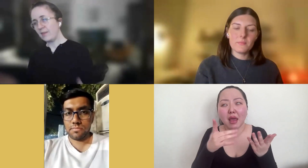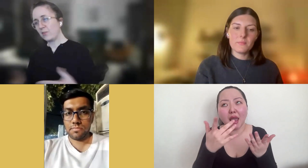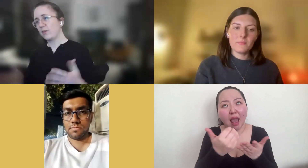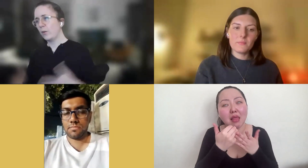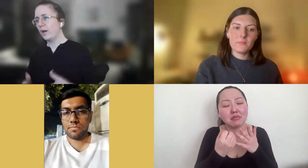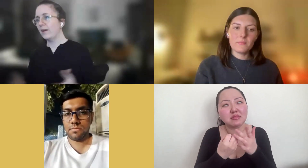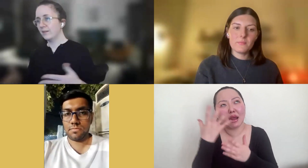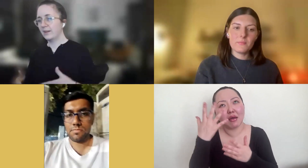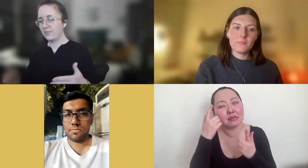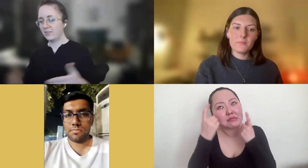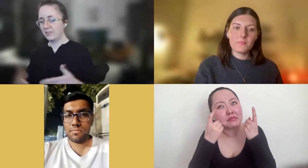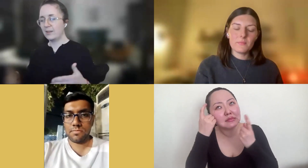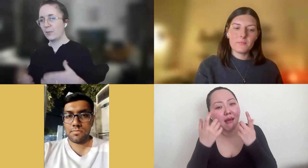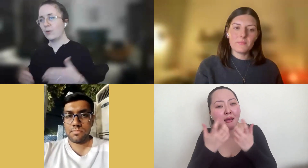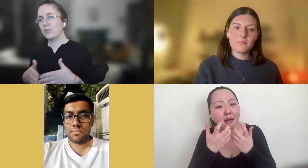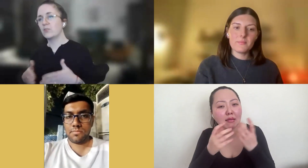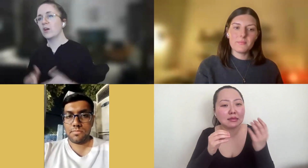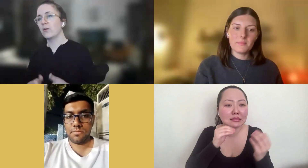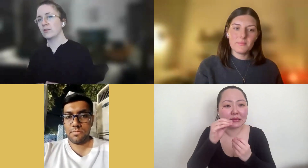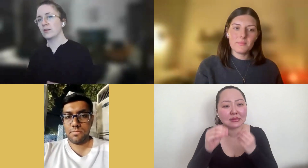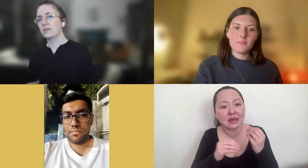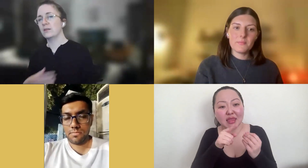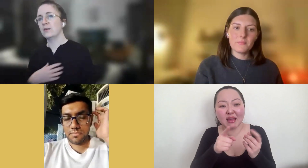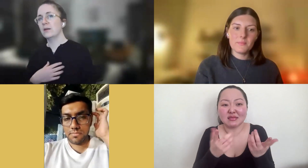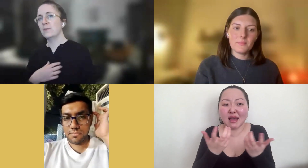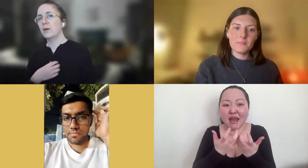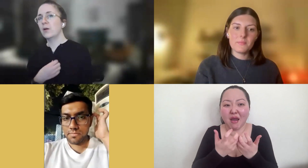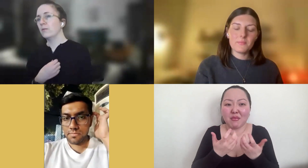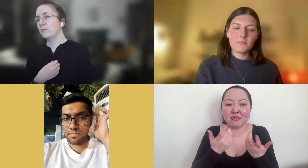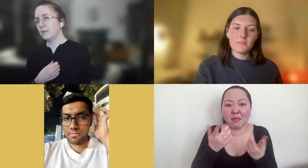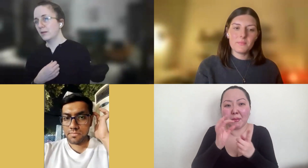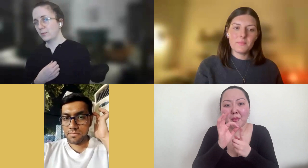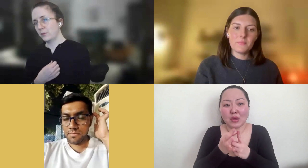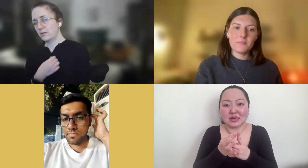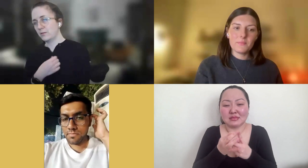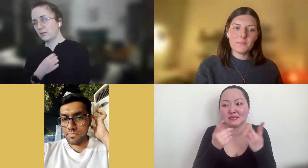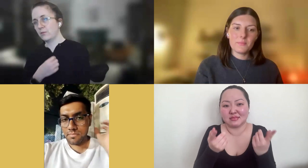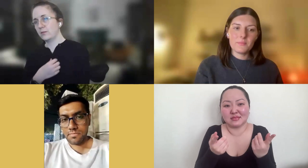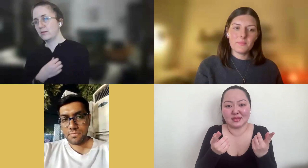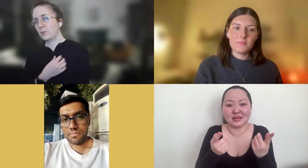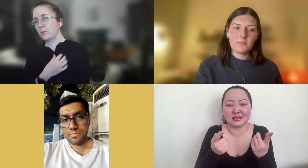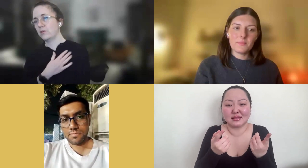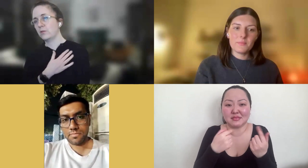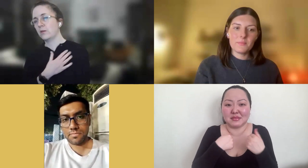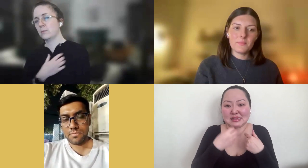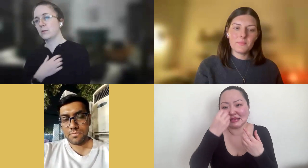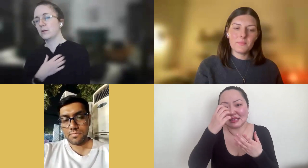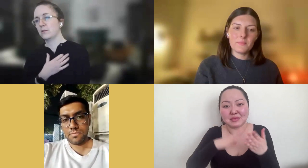And that is where, I guess, the point of the show and my own experience as a disabled neurodivergent